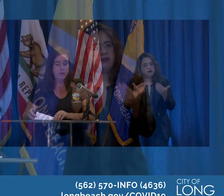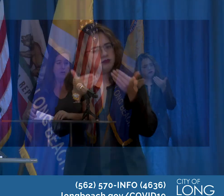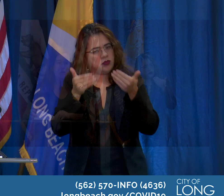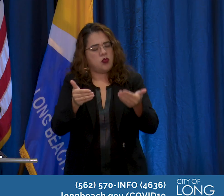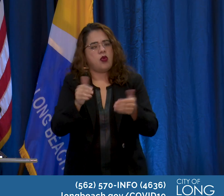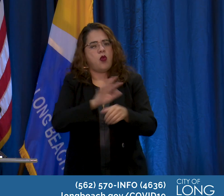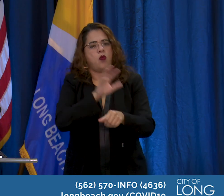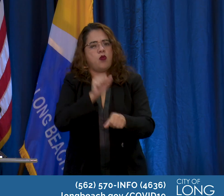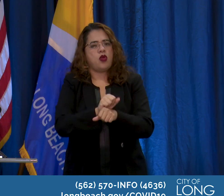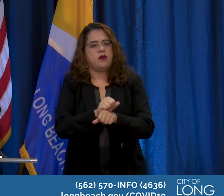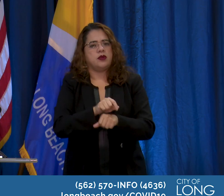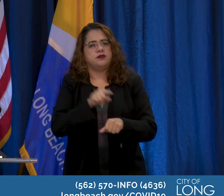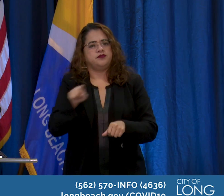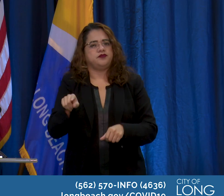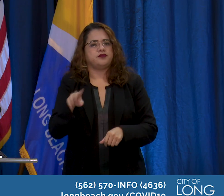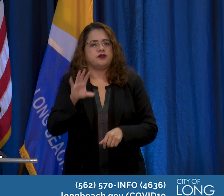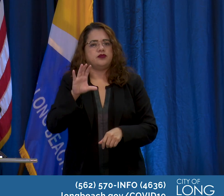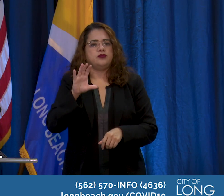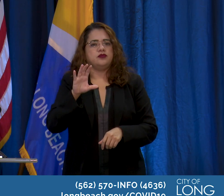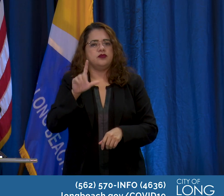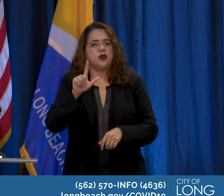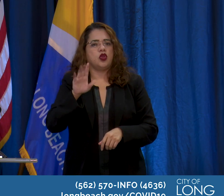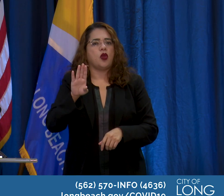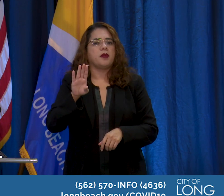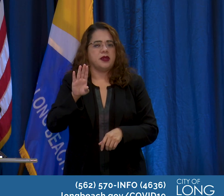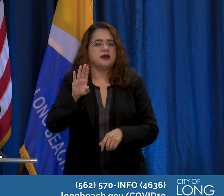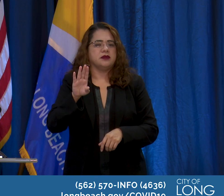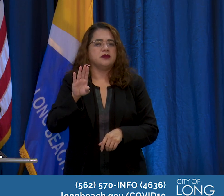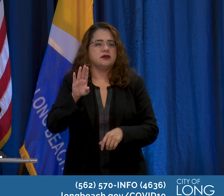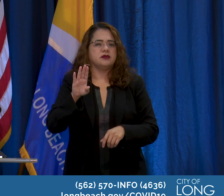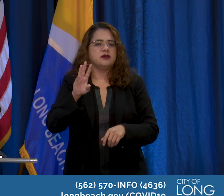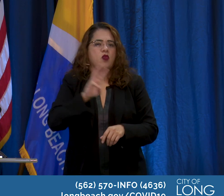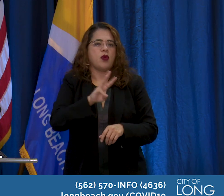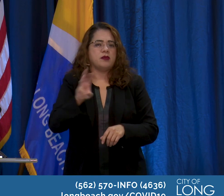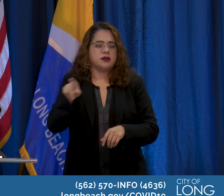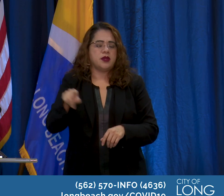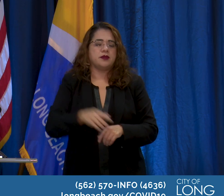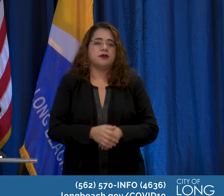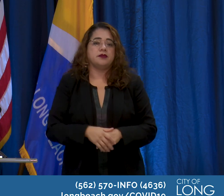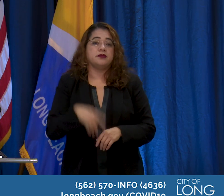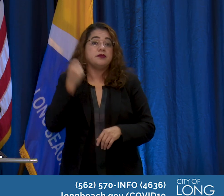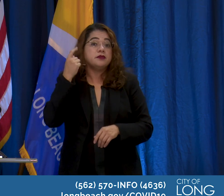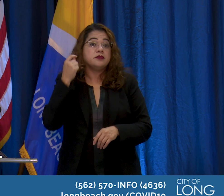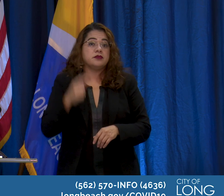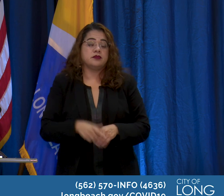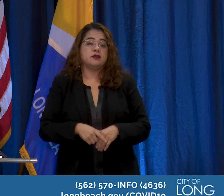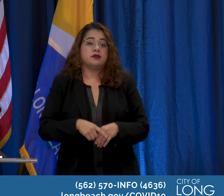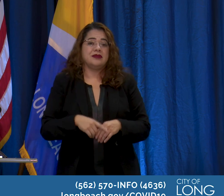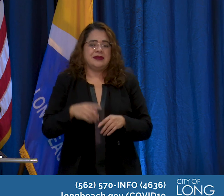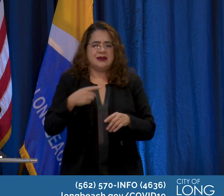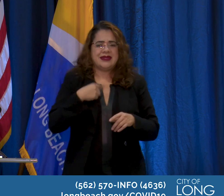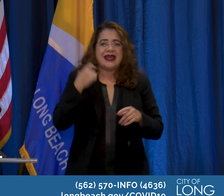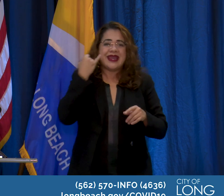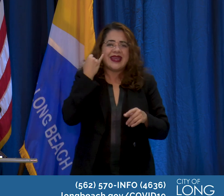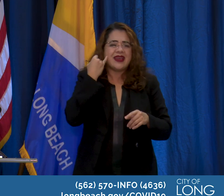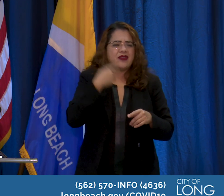And we will continue to find new ways to make testing accessible as the need continues and